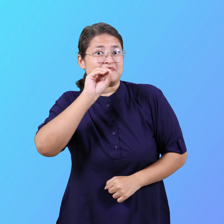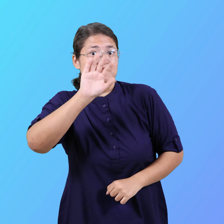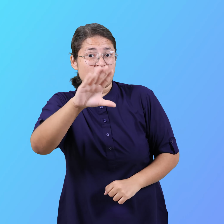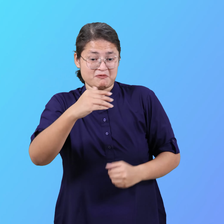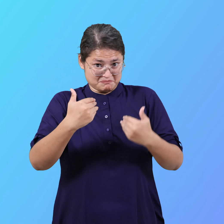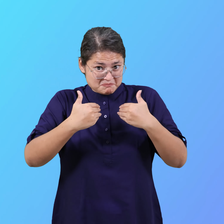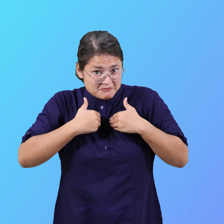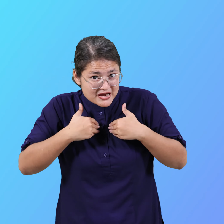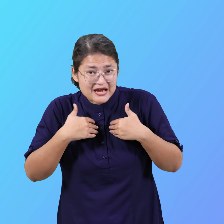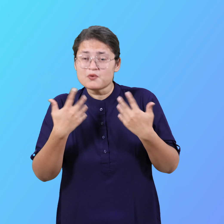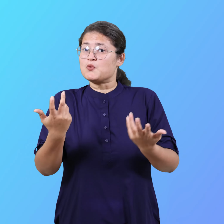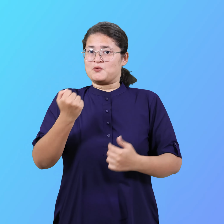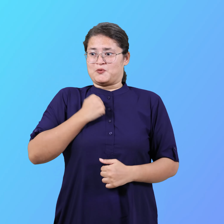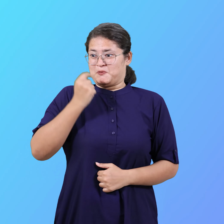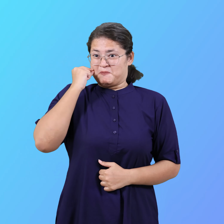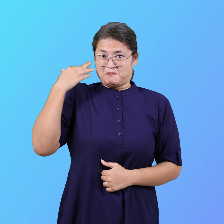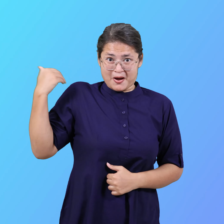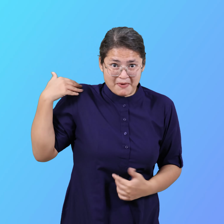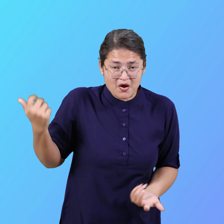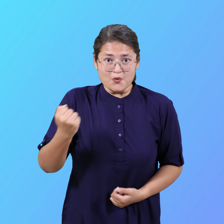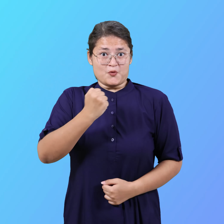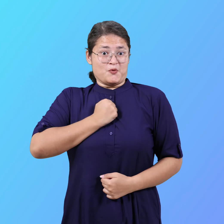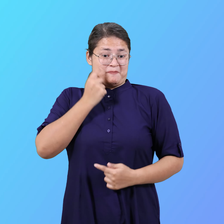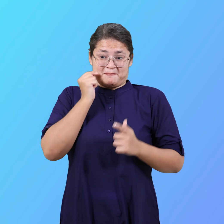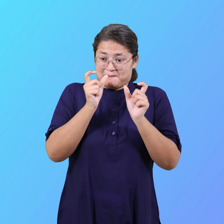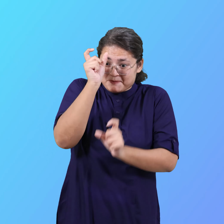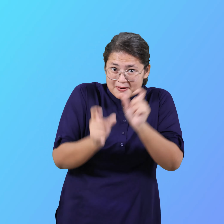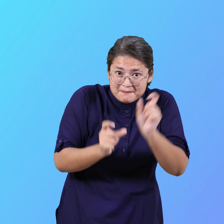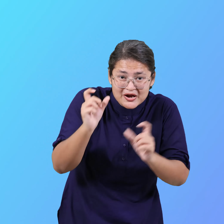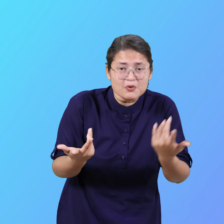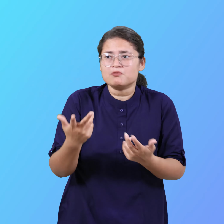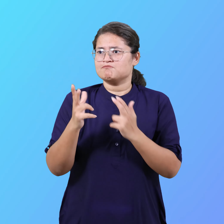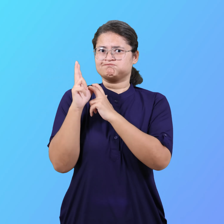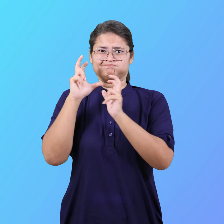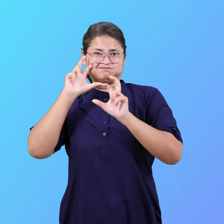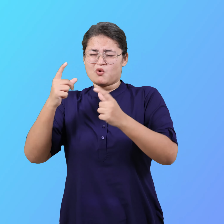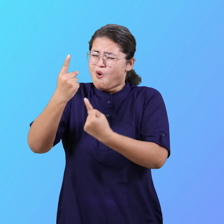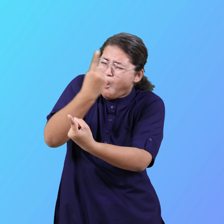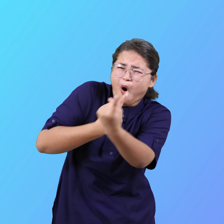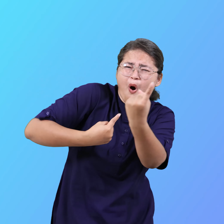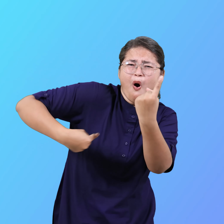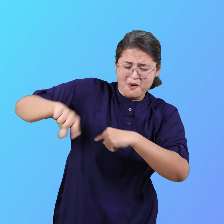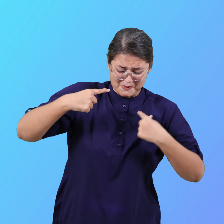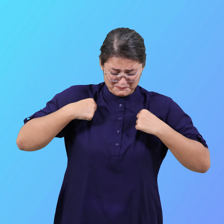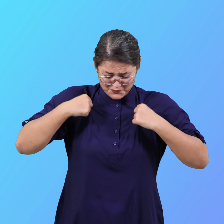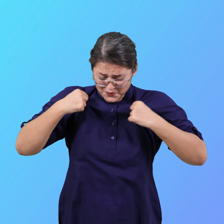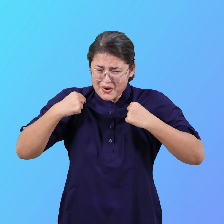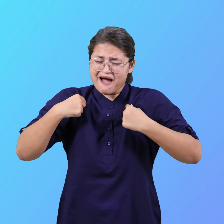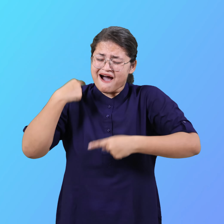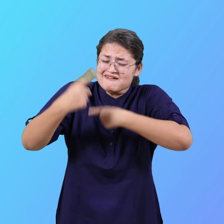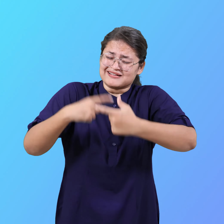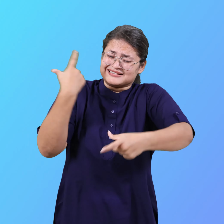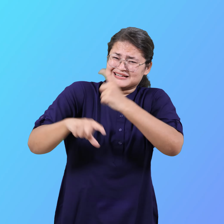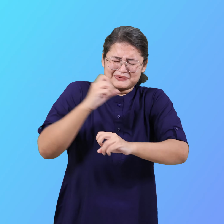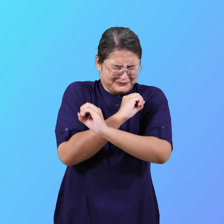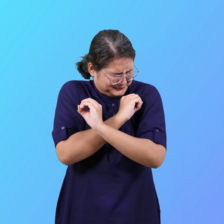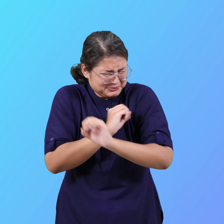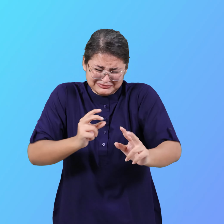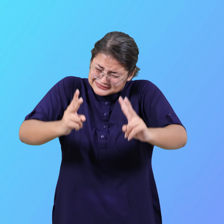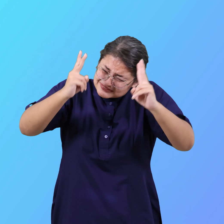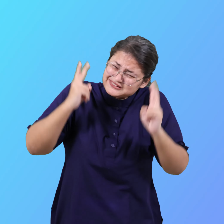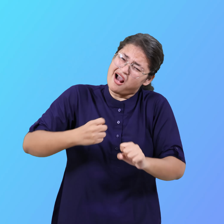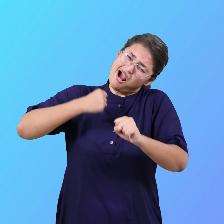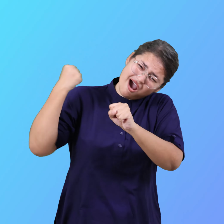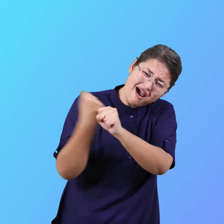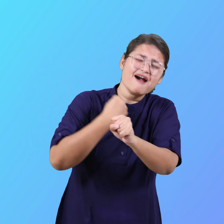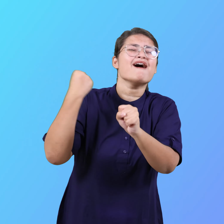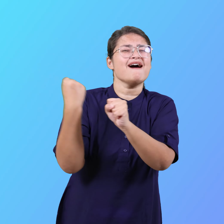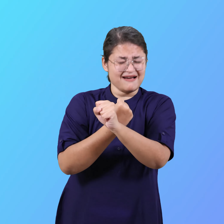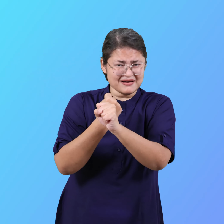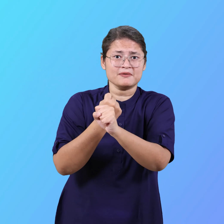So none of us took off our clothes—not me, not my brothers, not my men and not the guards.